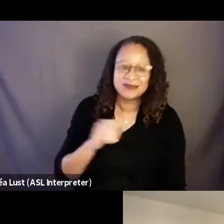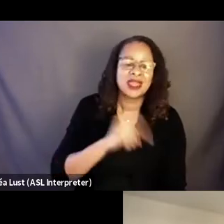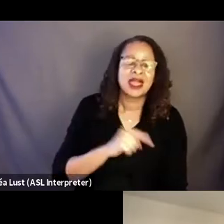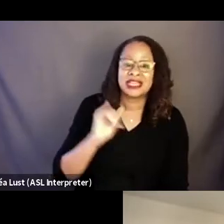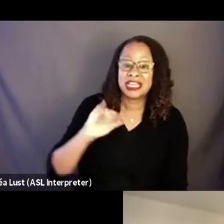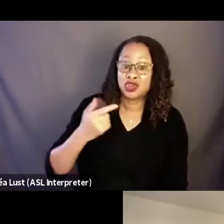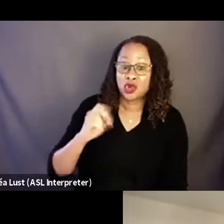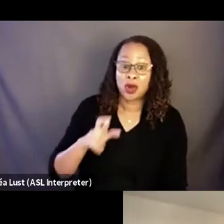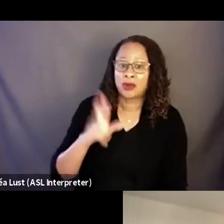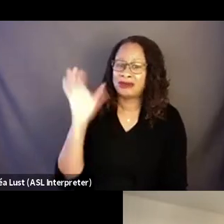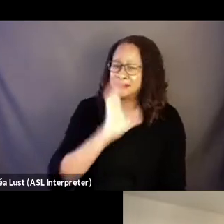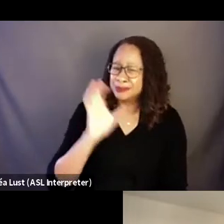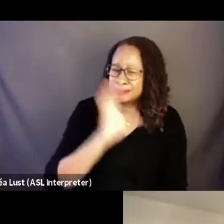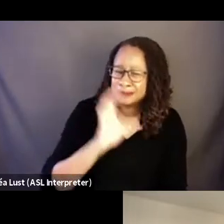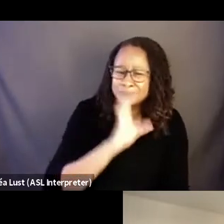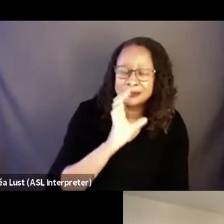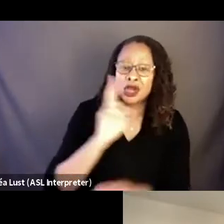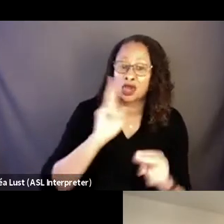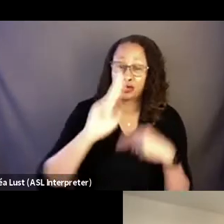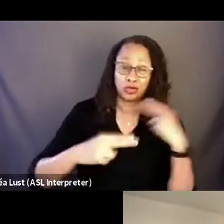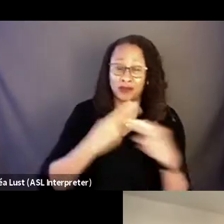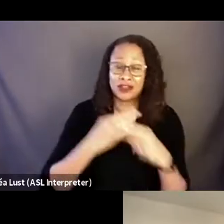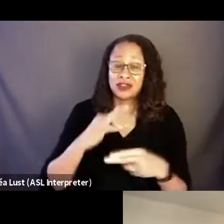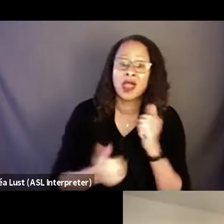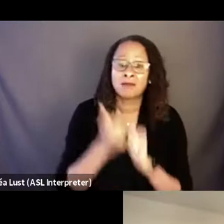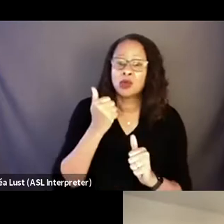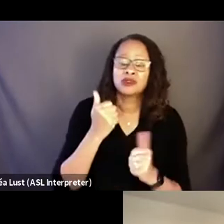the universe of mostly queer activists